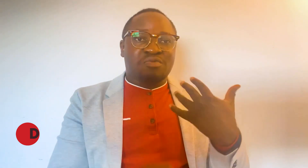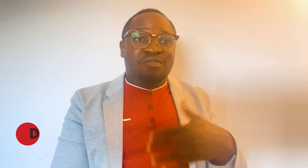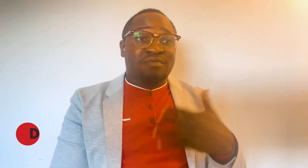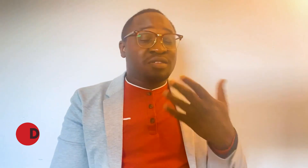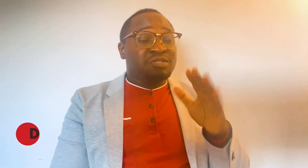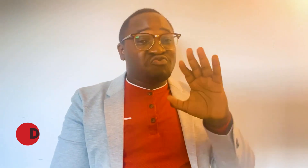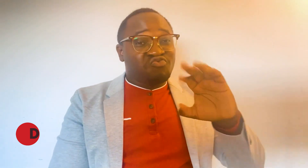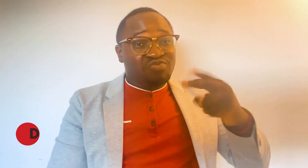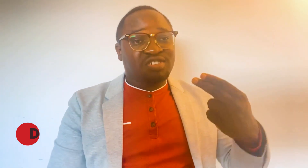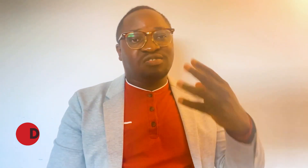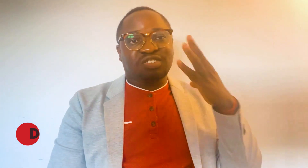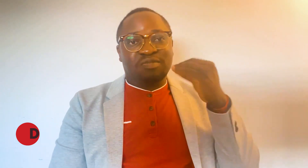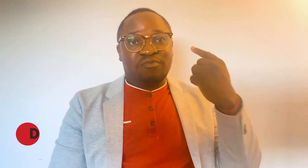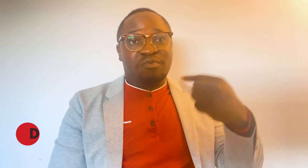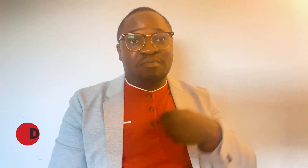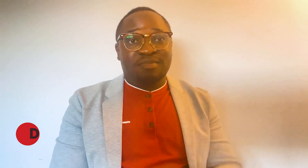It has been such a rich experience for me.